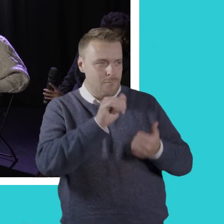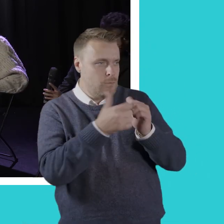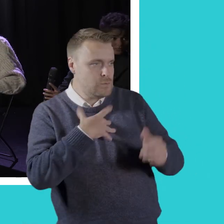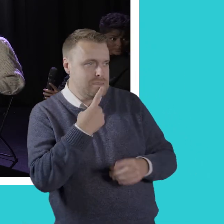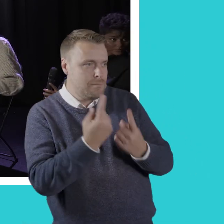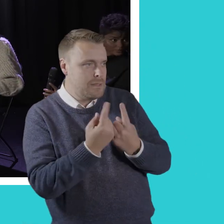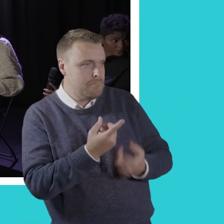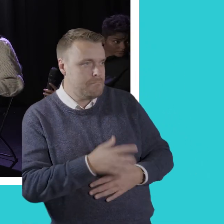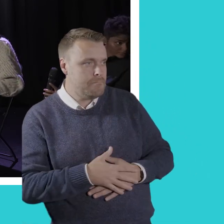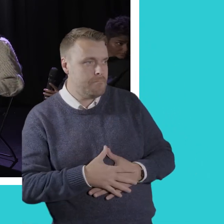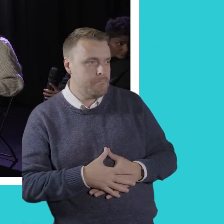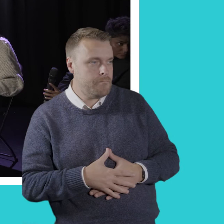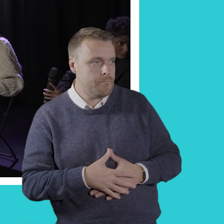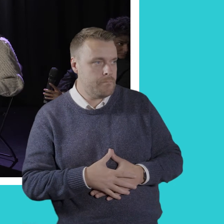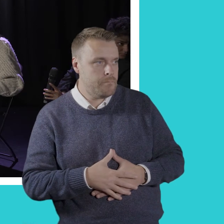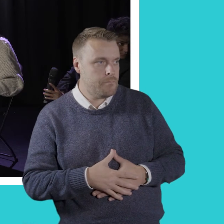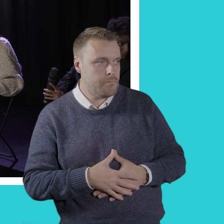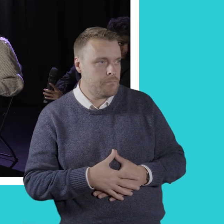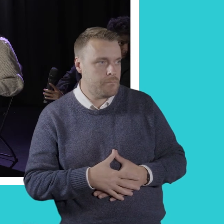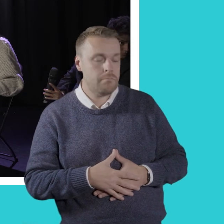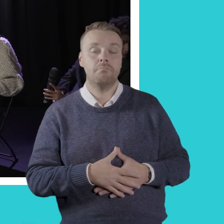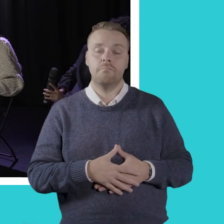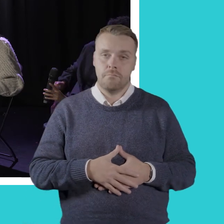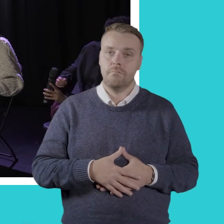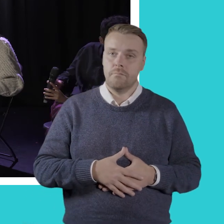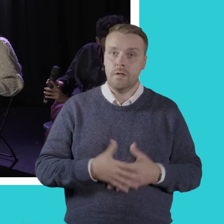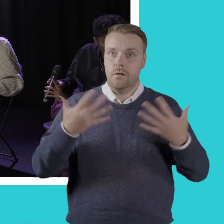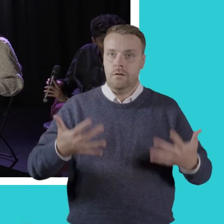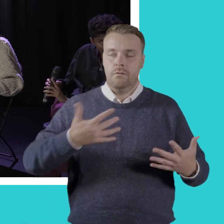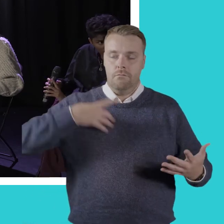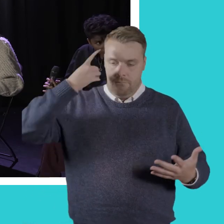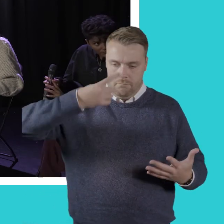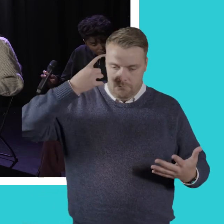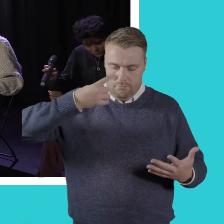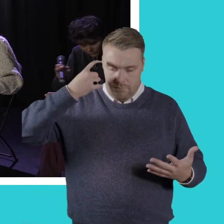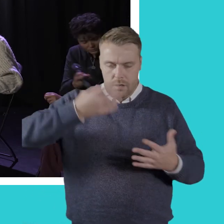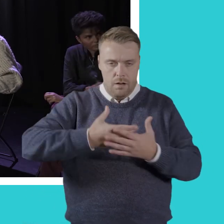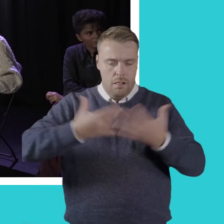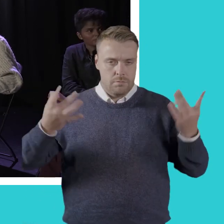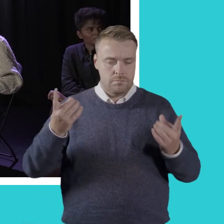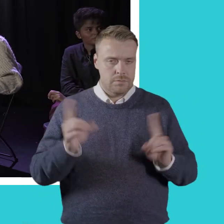Yeah today I've just a lot been thinking about this analogy of that's